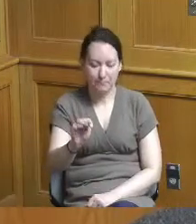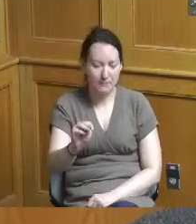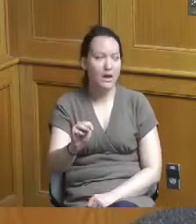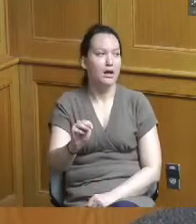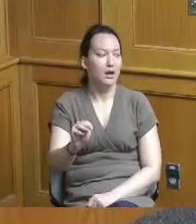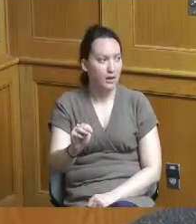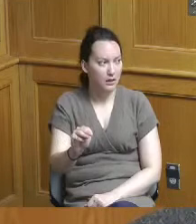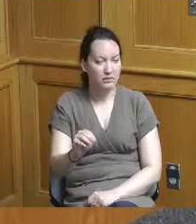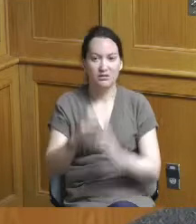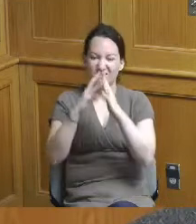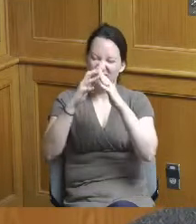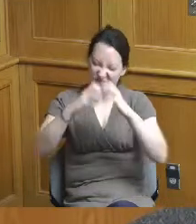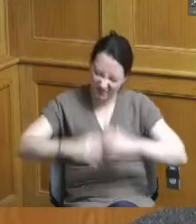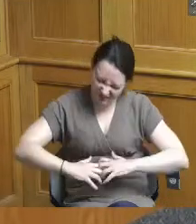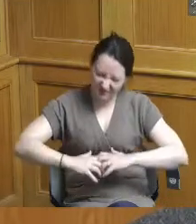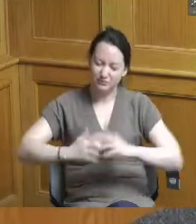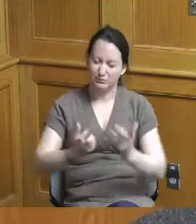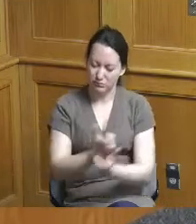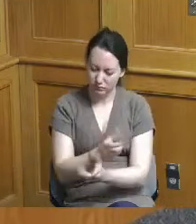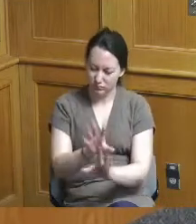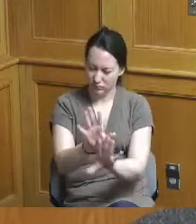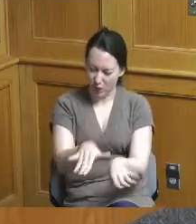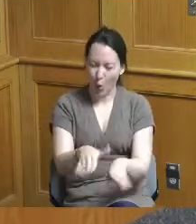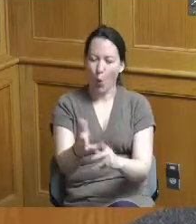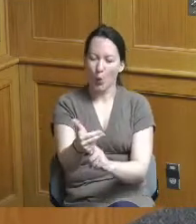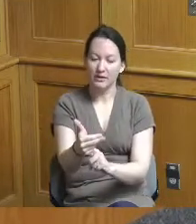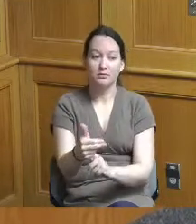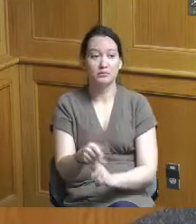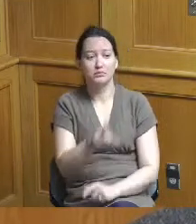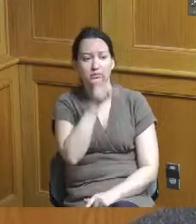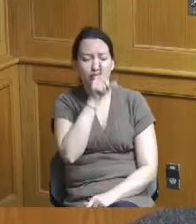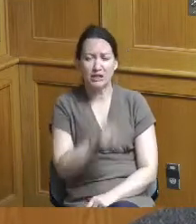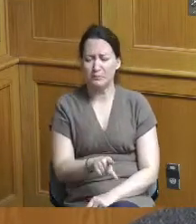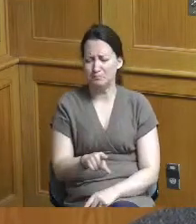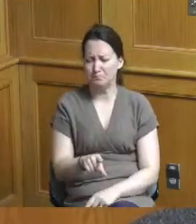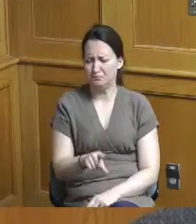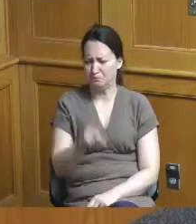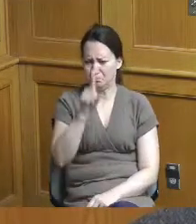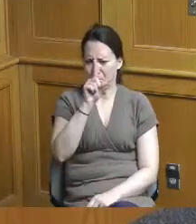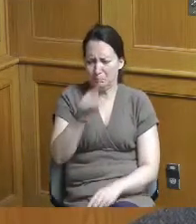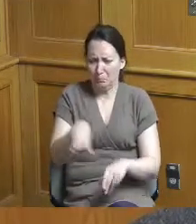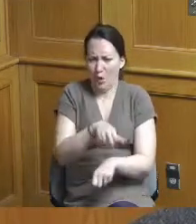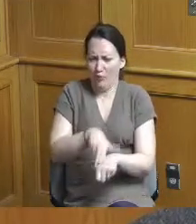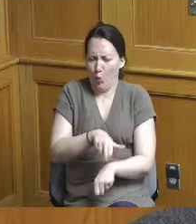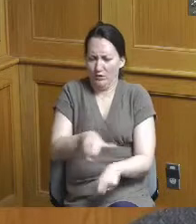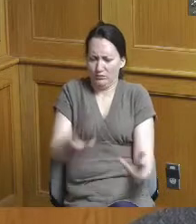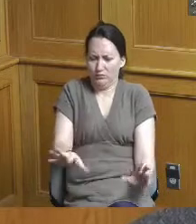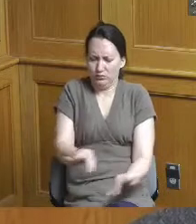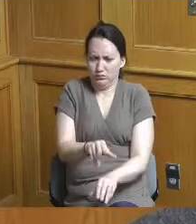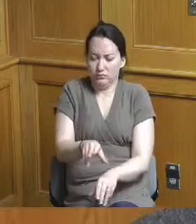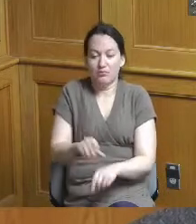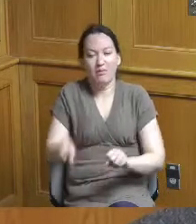the Demolition and all that but so that's a really no-brainer for me but the other component is I'm